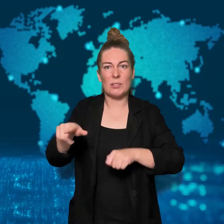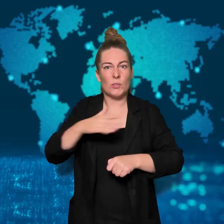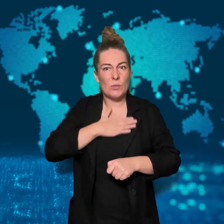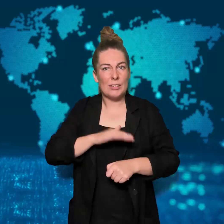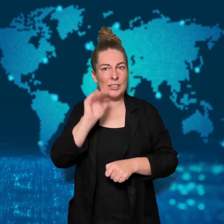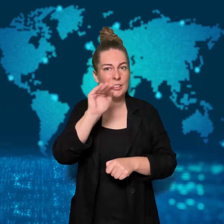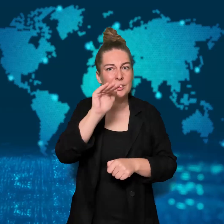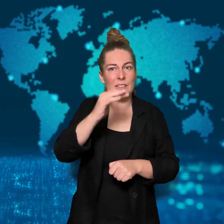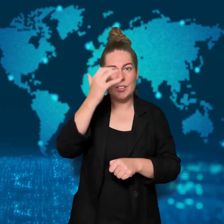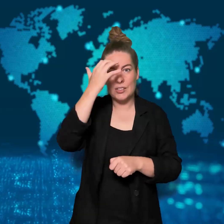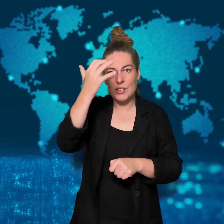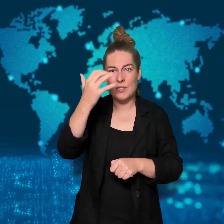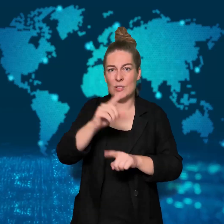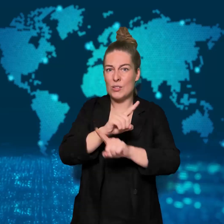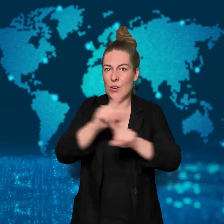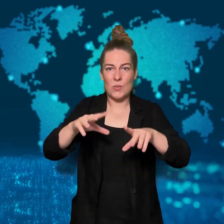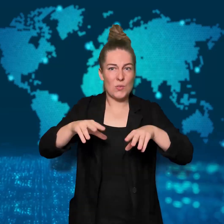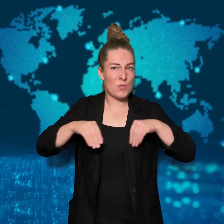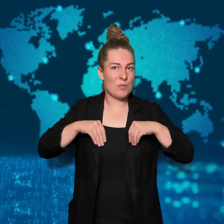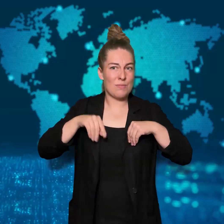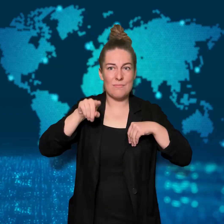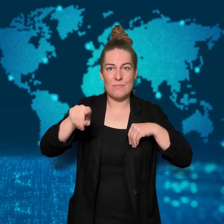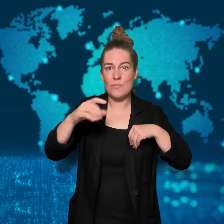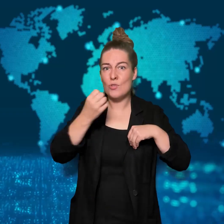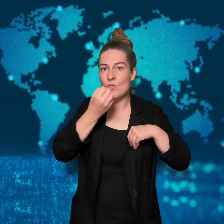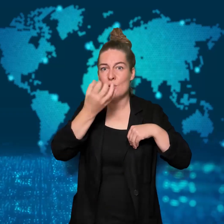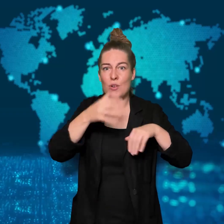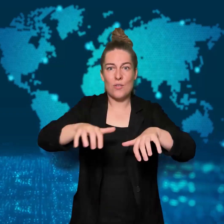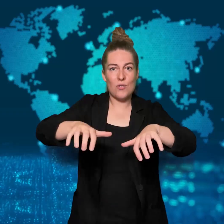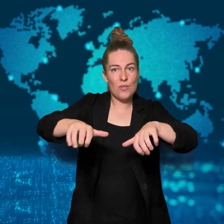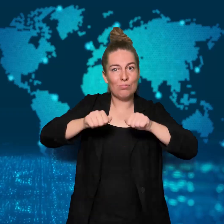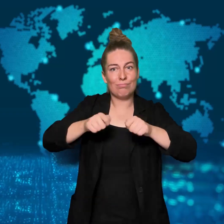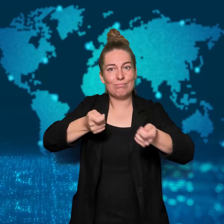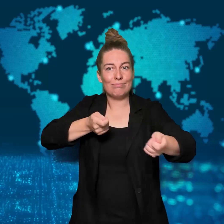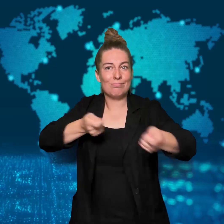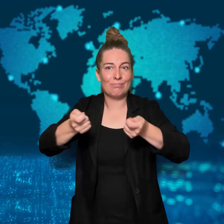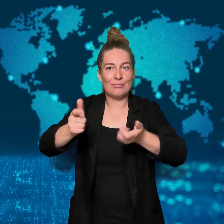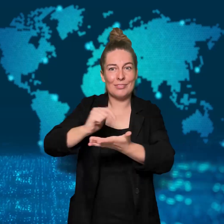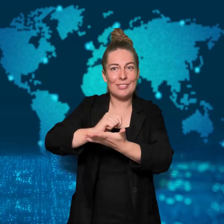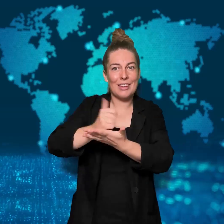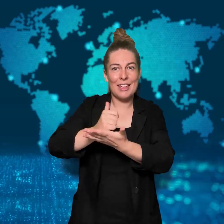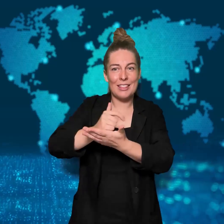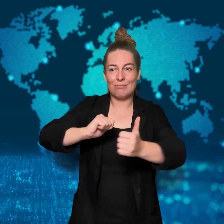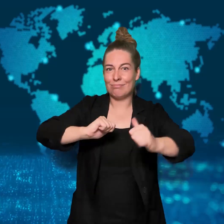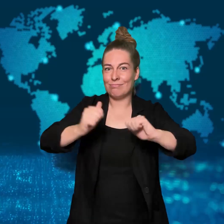There has been opposition to Hong Kong being a host for the games